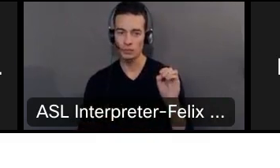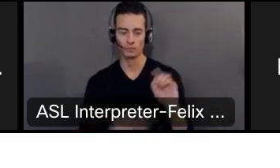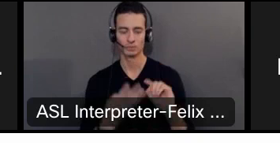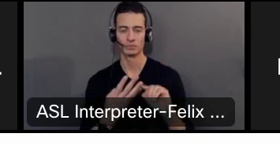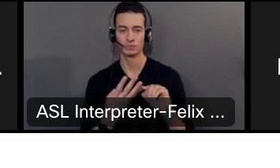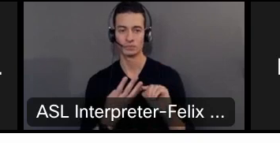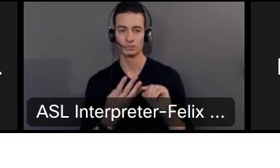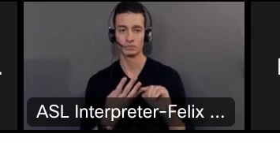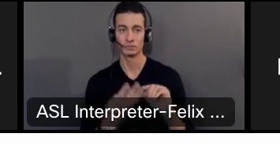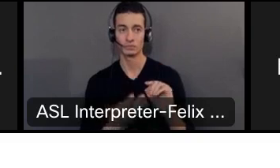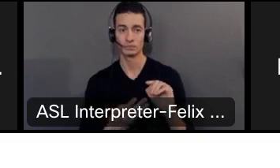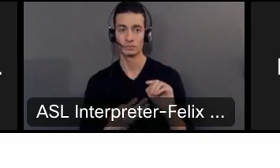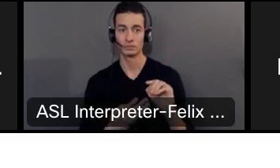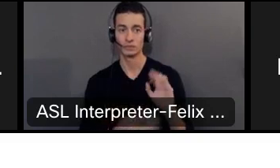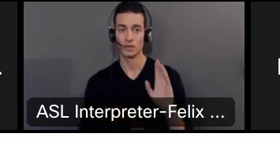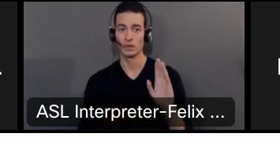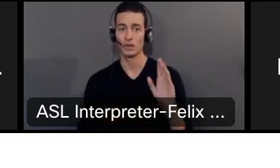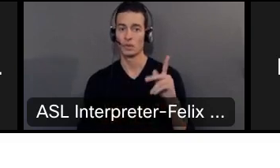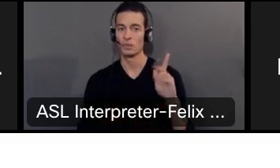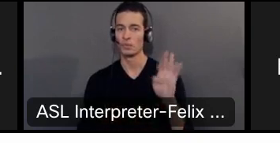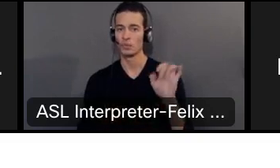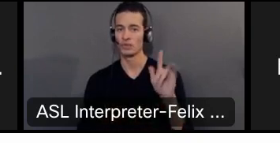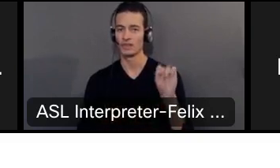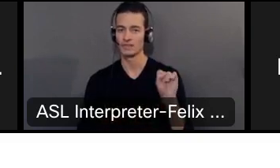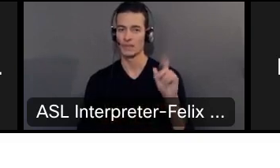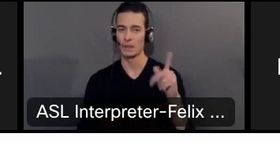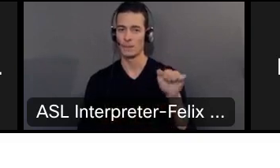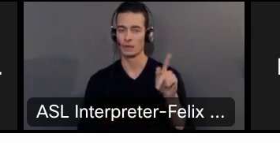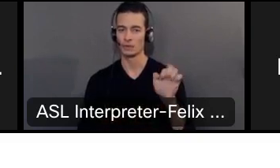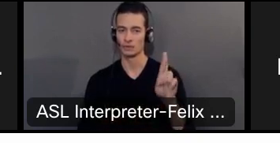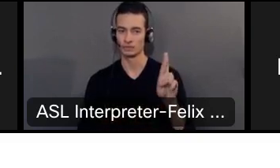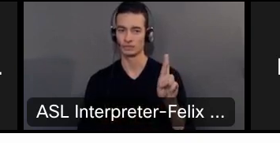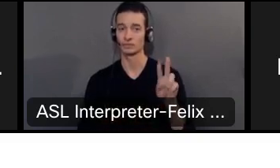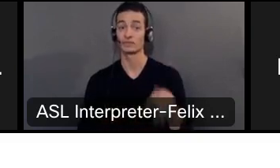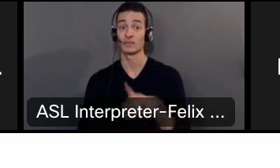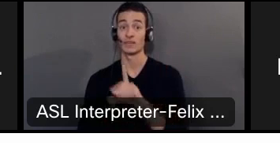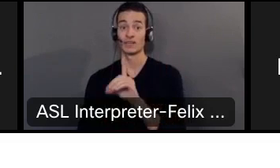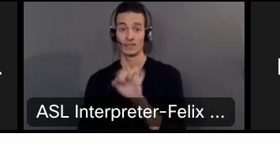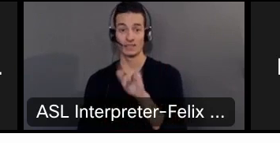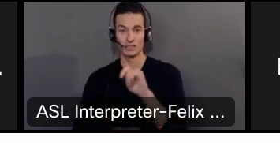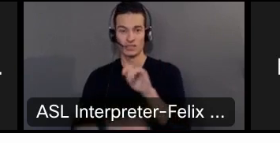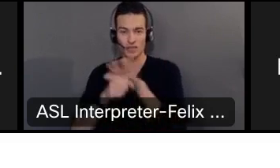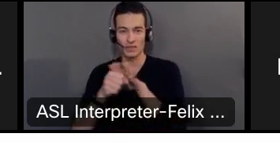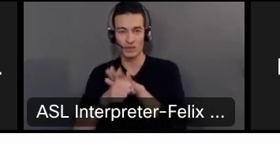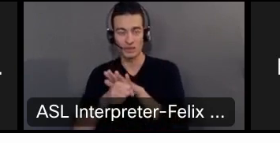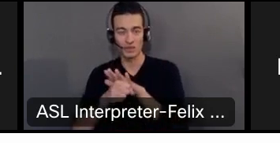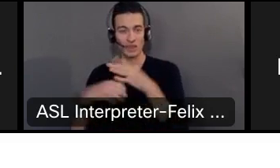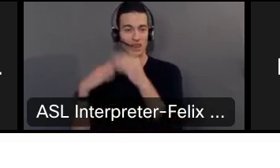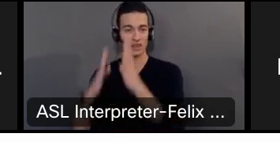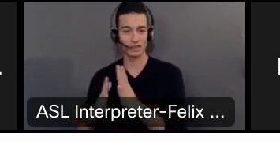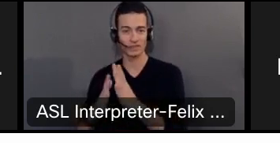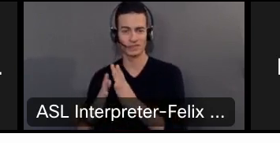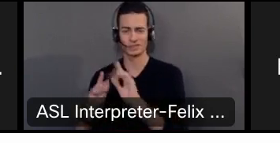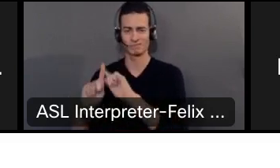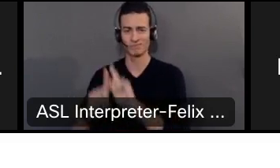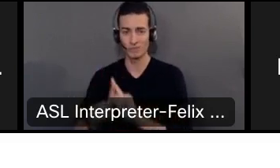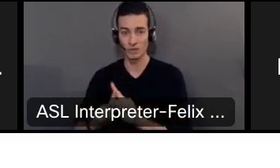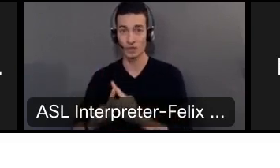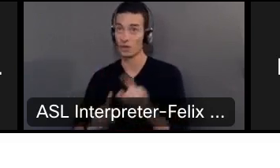Call Brooks powers, district leader, Anthony, andrew's district leader Joyce Jacqueline voice the YMCA of Jamaica.